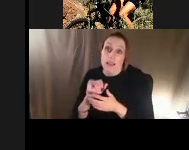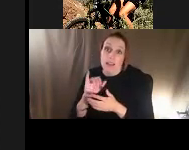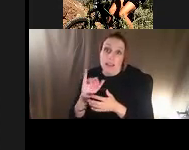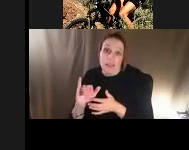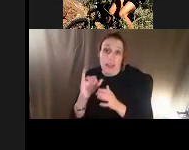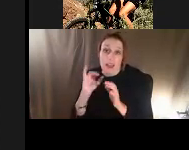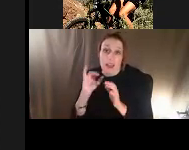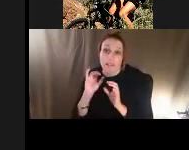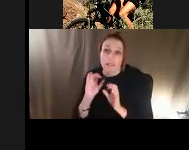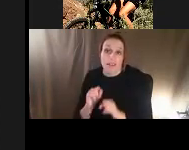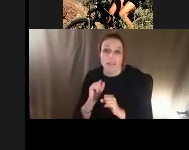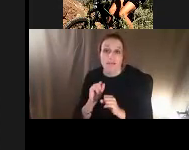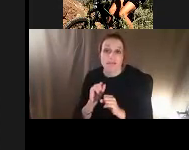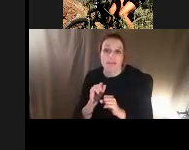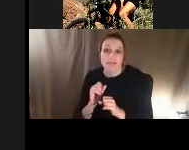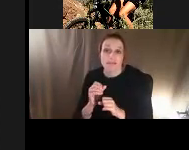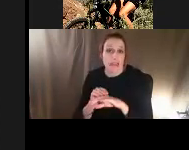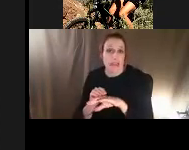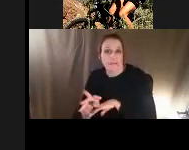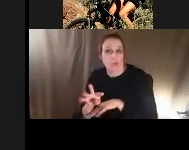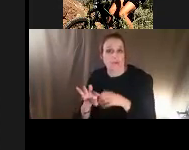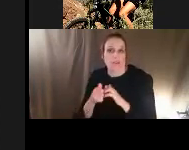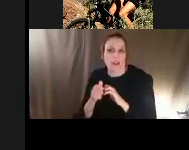event themselves.